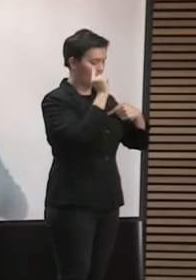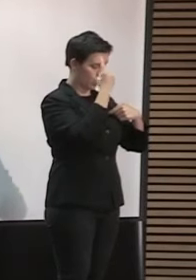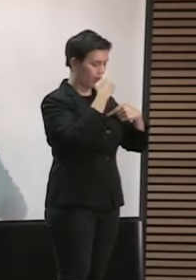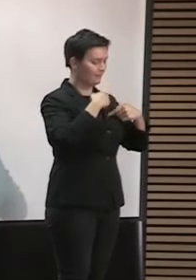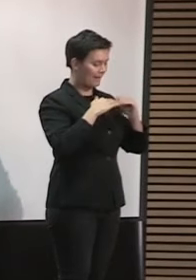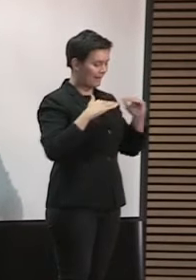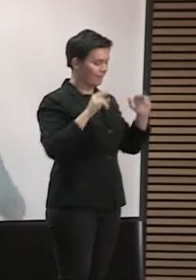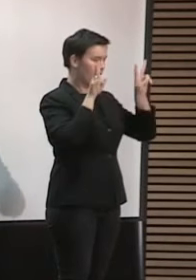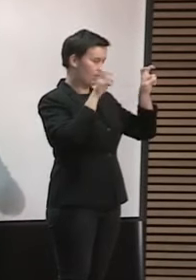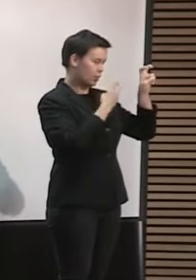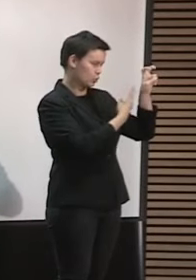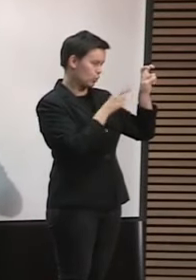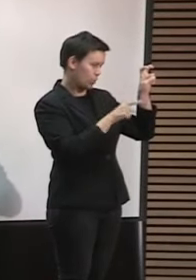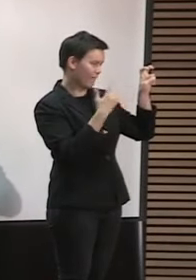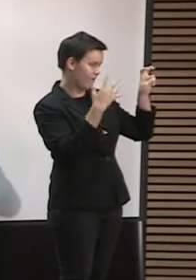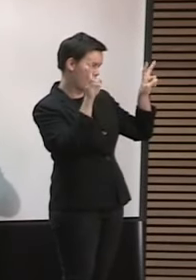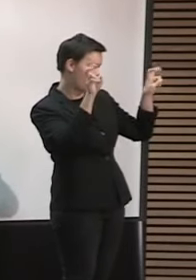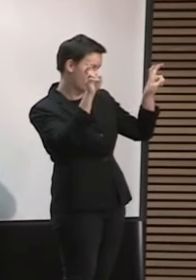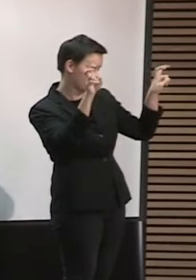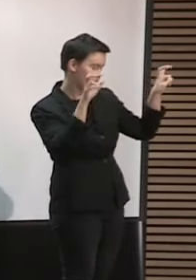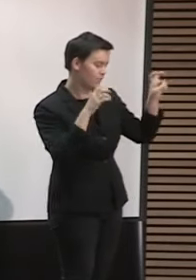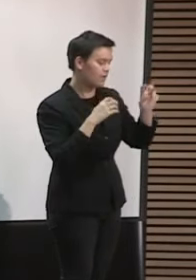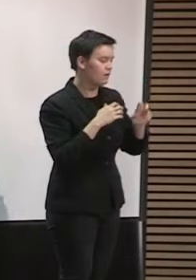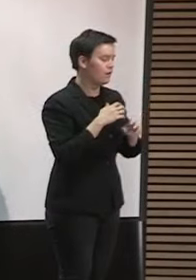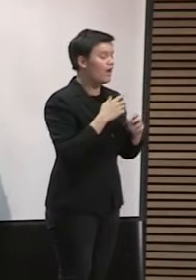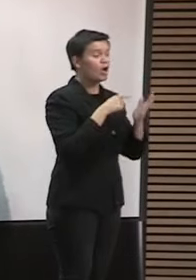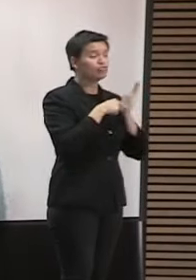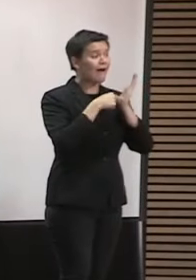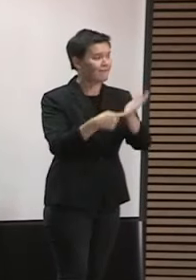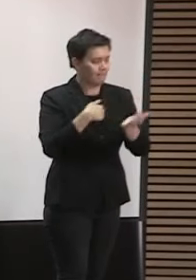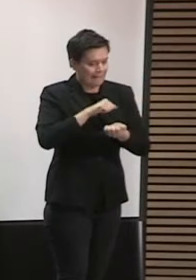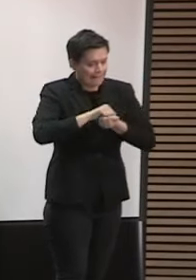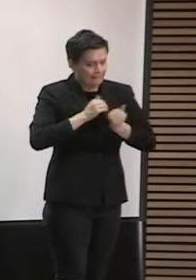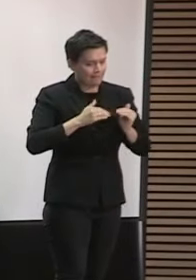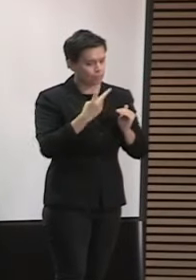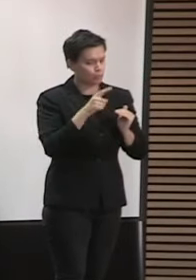and that is unsustainable. There are serious financial